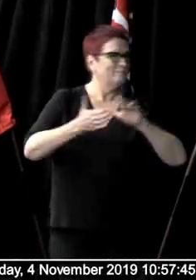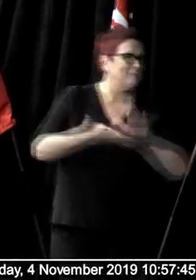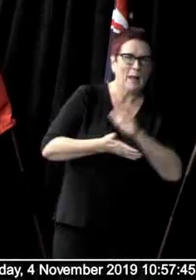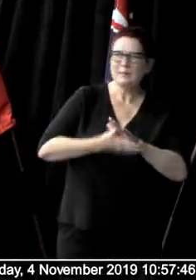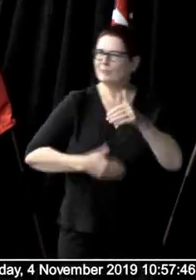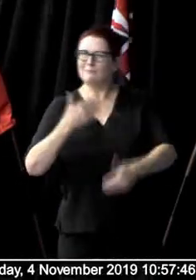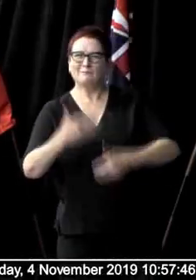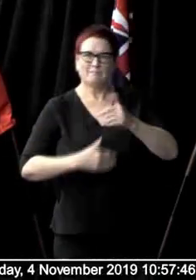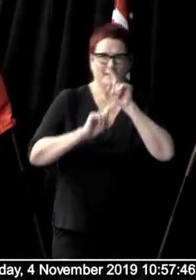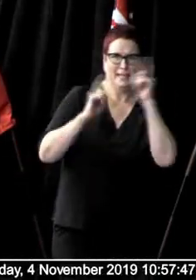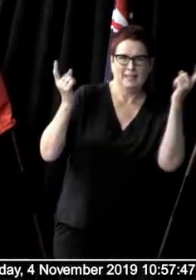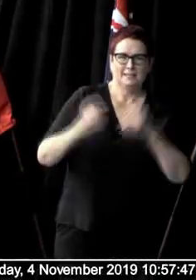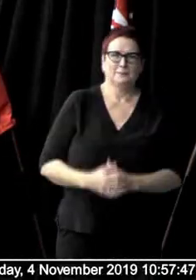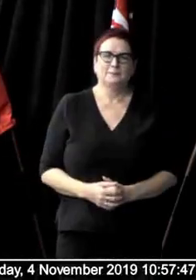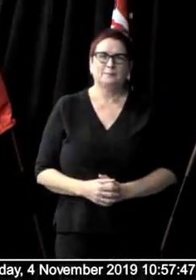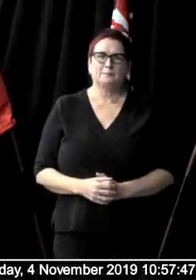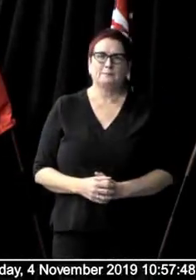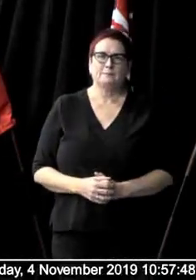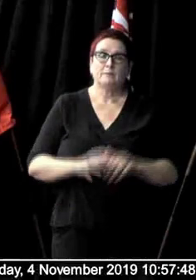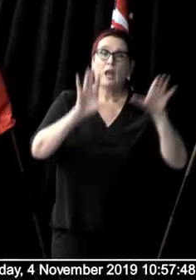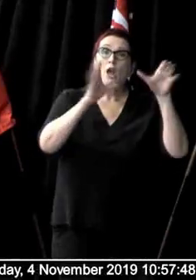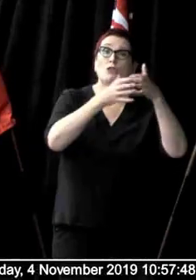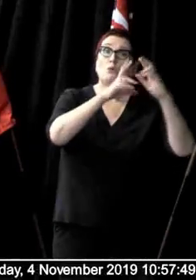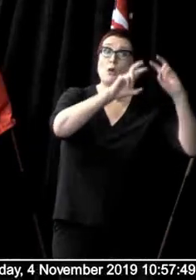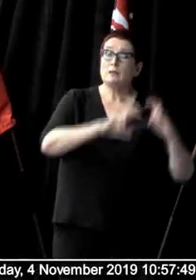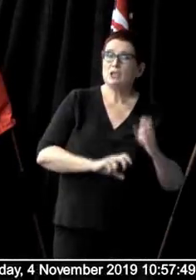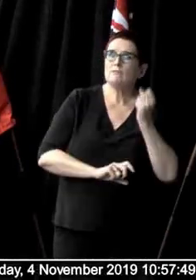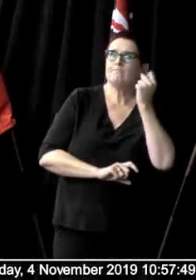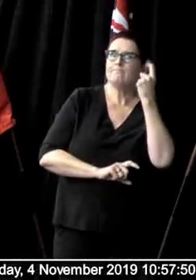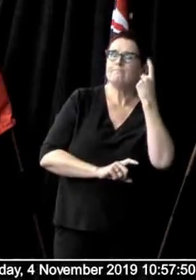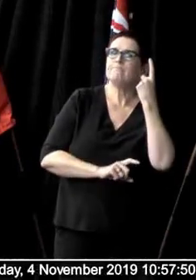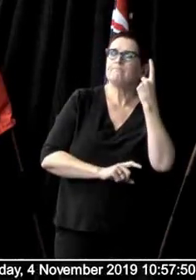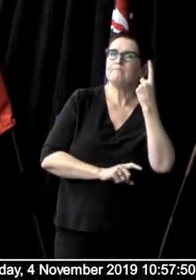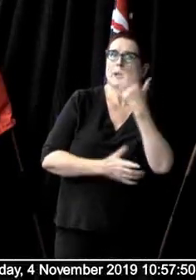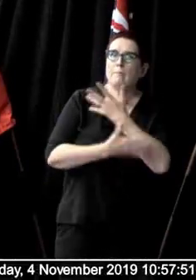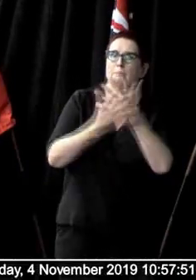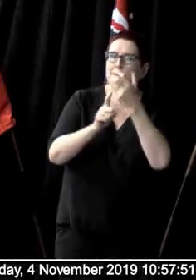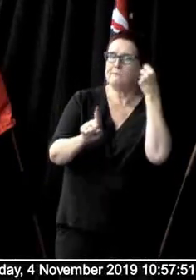The Commission recognises the pervasive and significant effect that adverse education